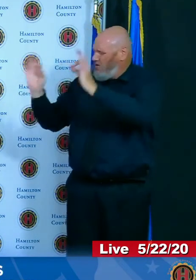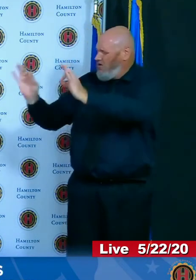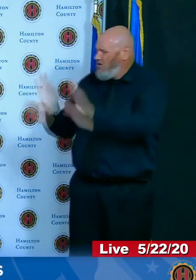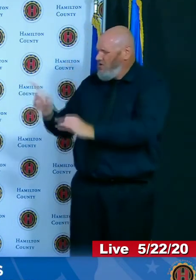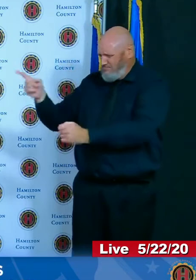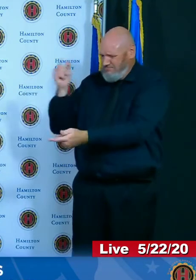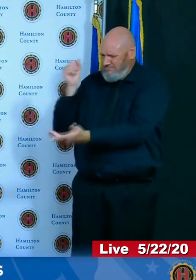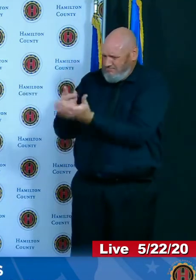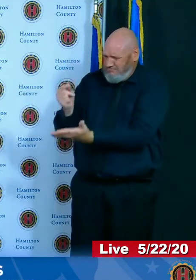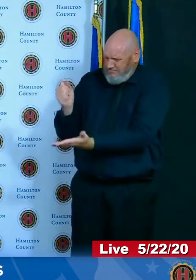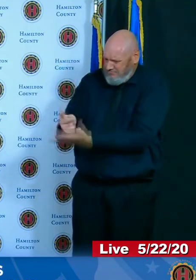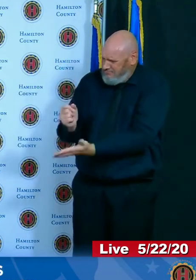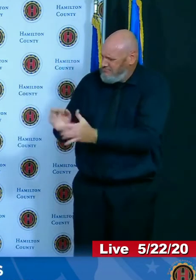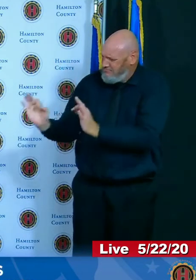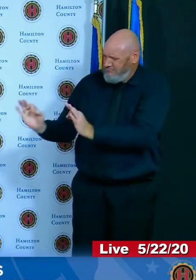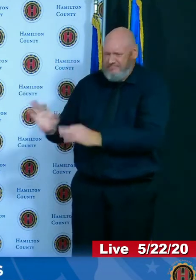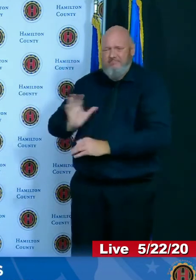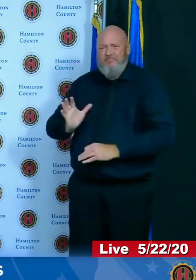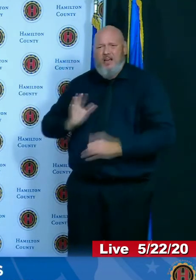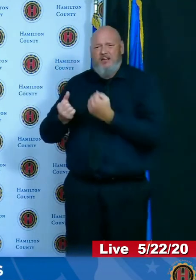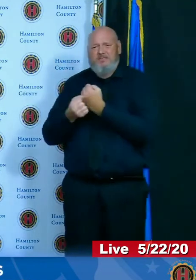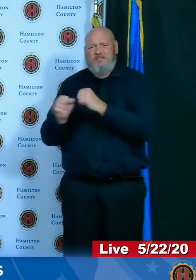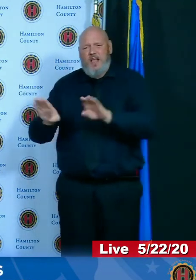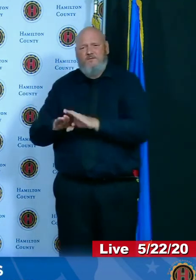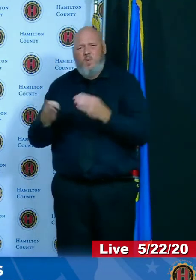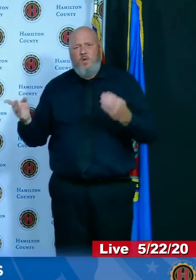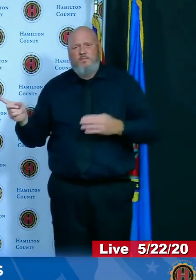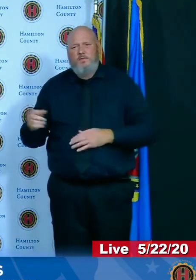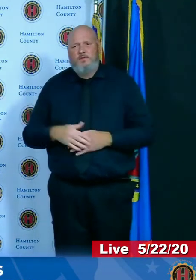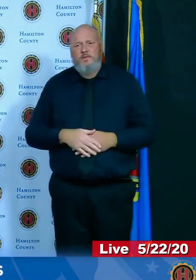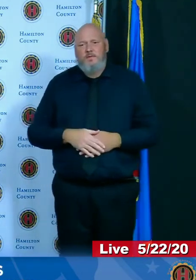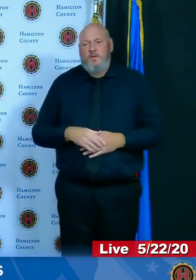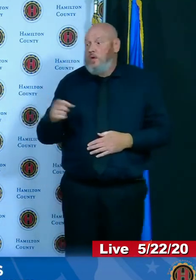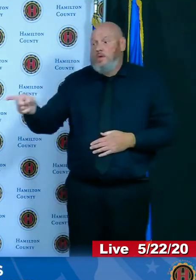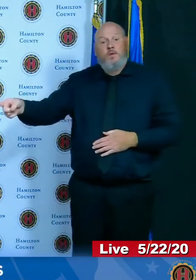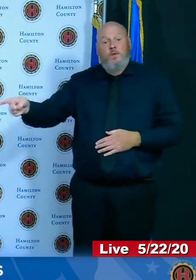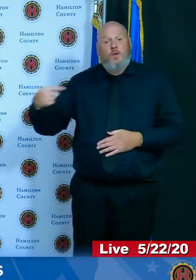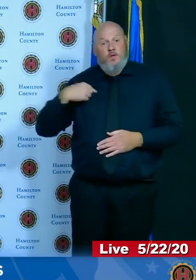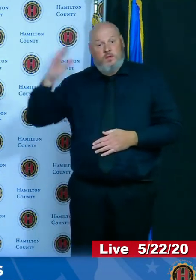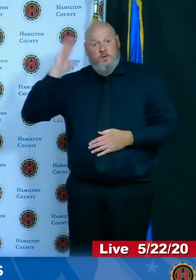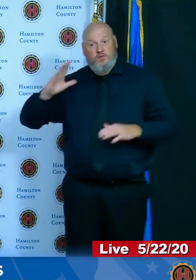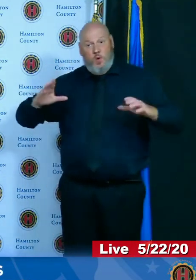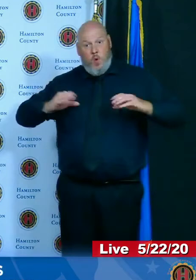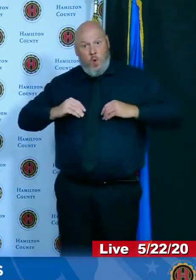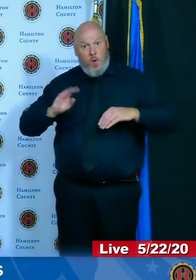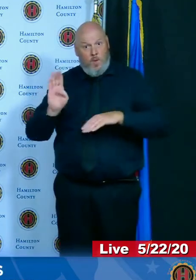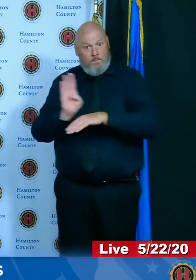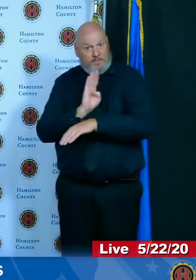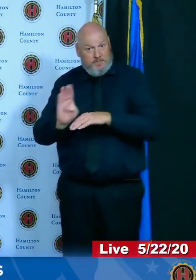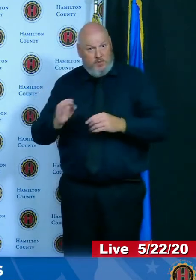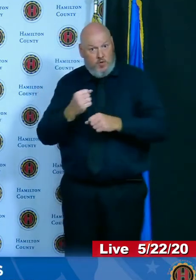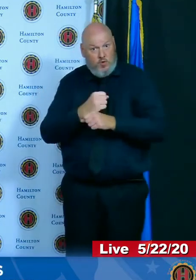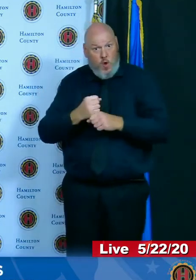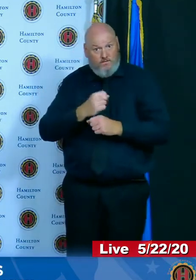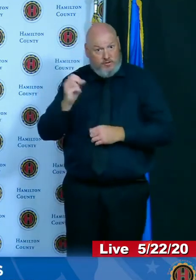opened a business I called the Health Department said please come out before I open up to make sure I'm doing it right and they did so that's a good practice